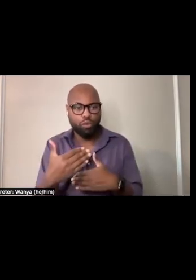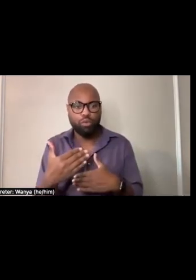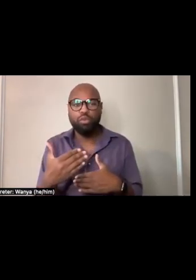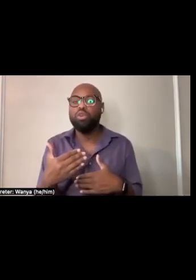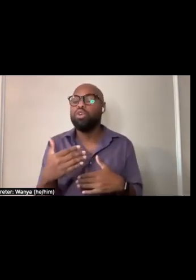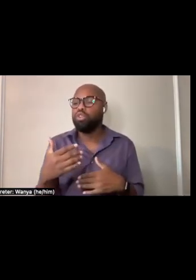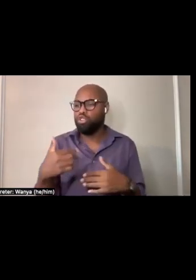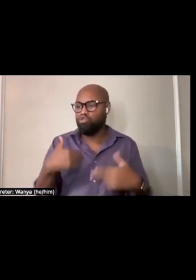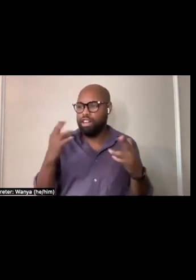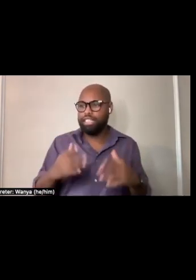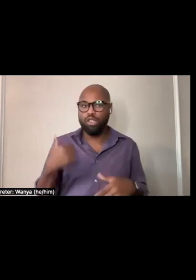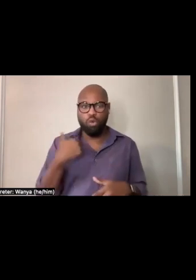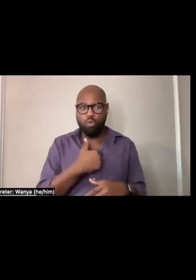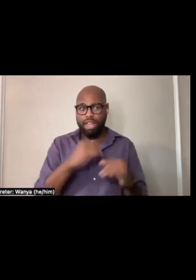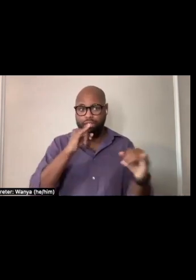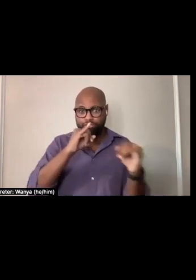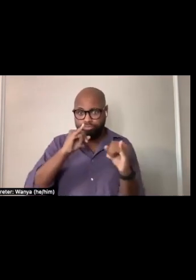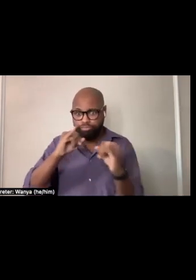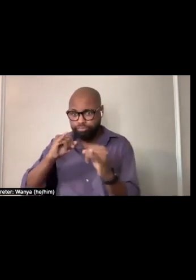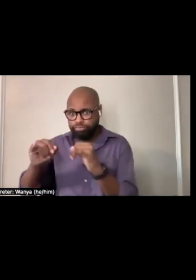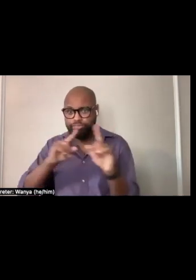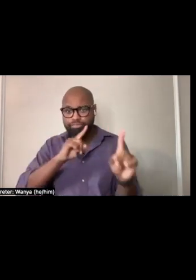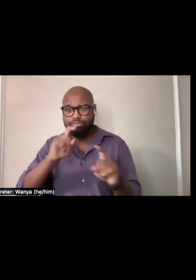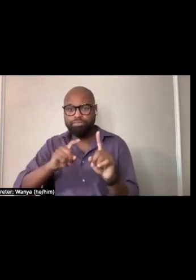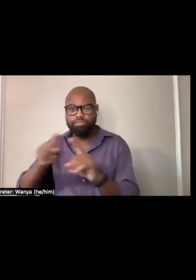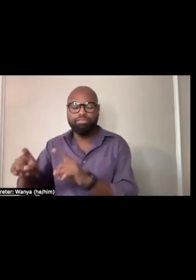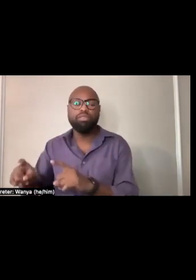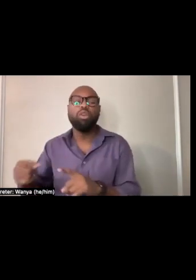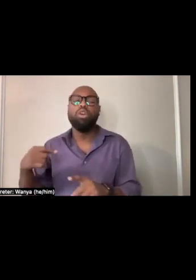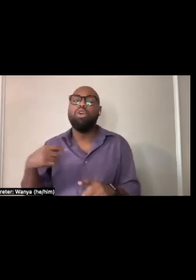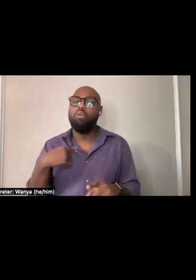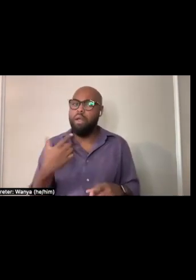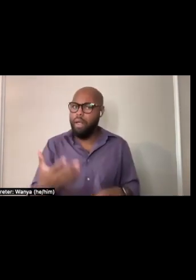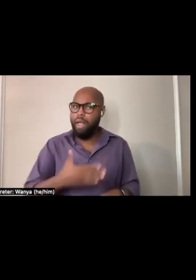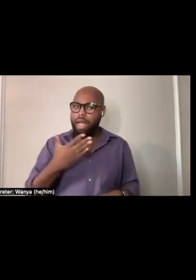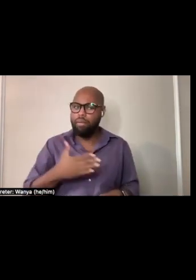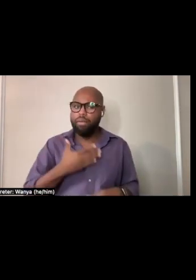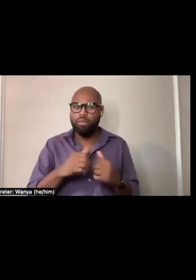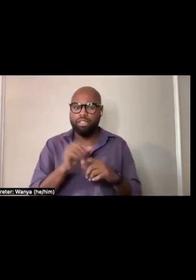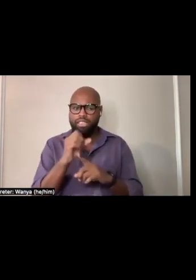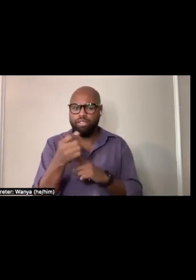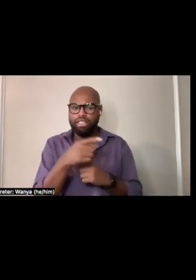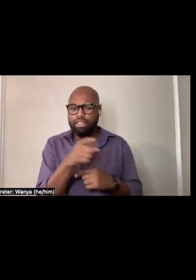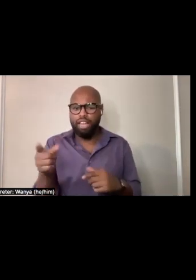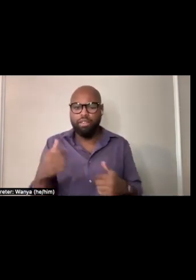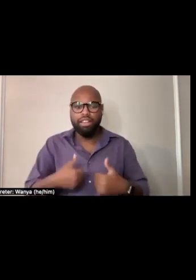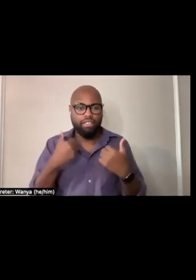were happy with the situation that they were living in an Oakdays with